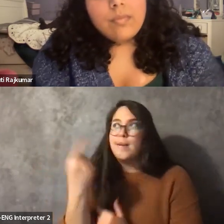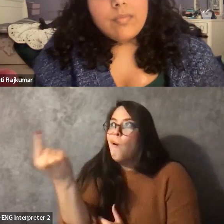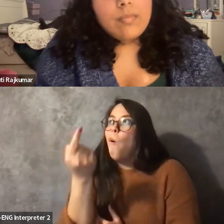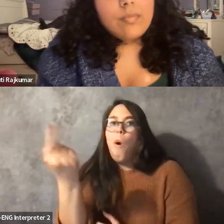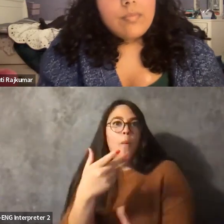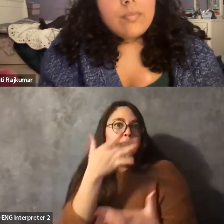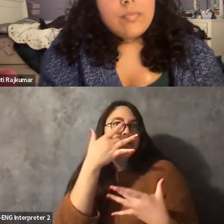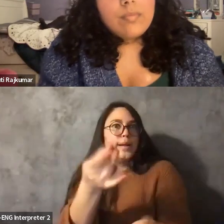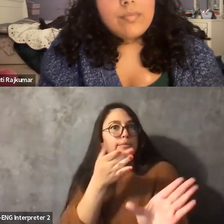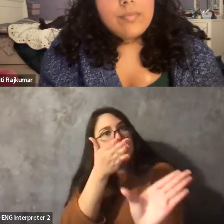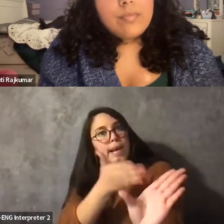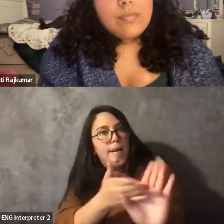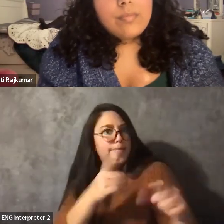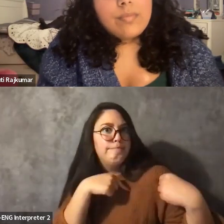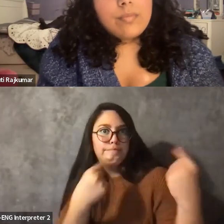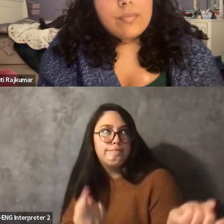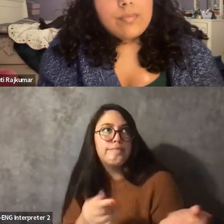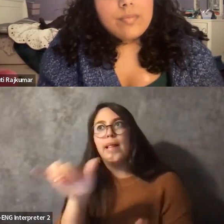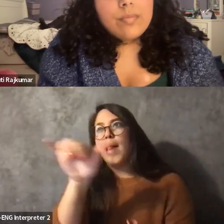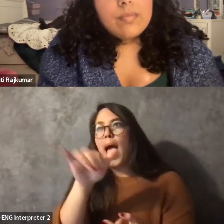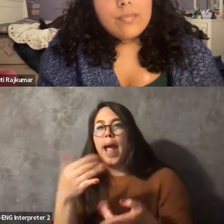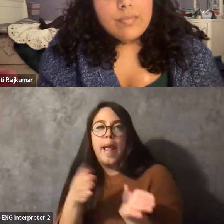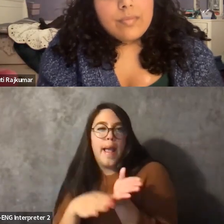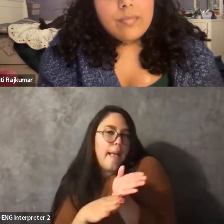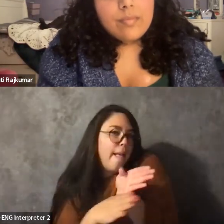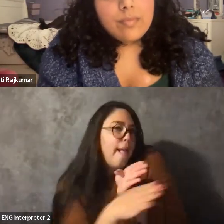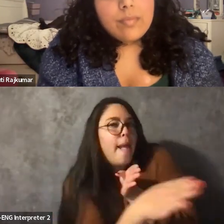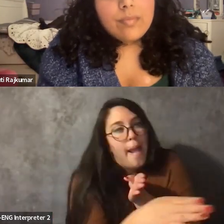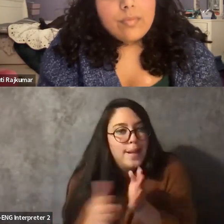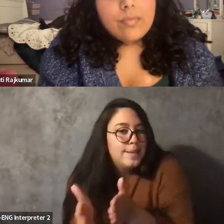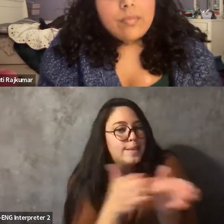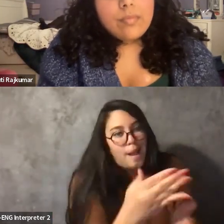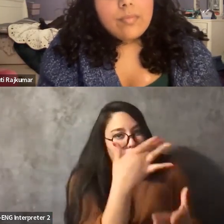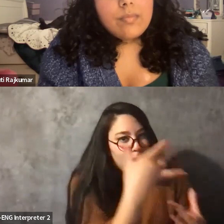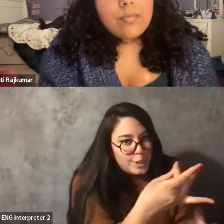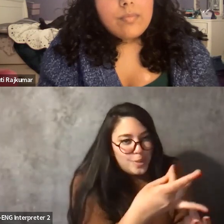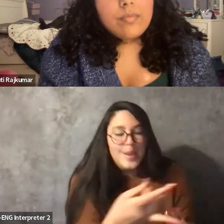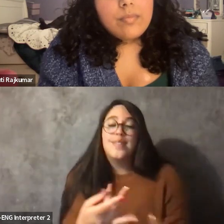of like a side interest, but I also like volunteered at a suicide hotline back